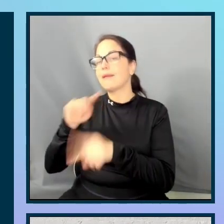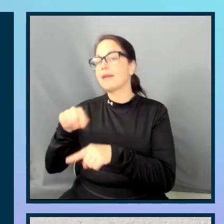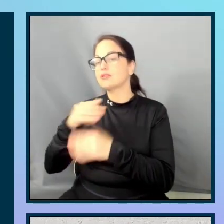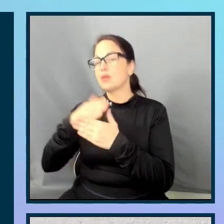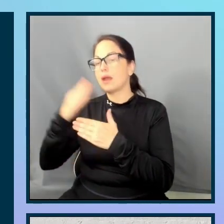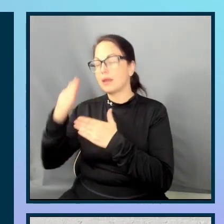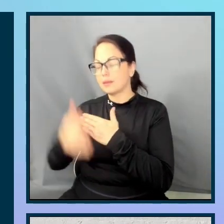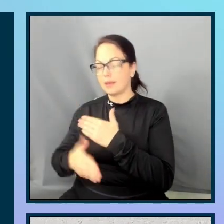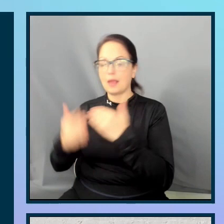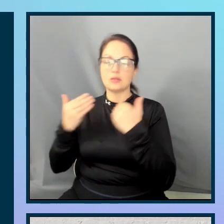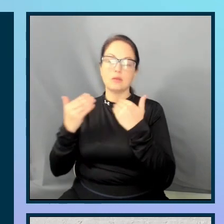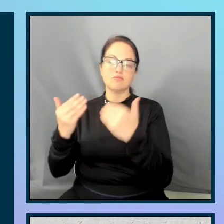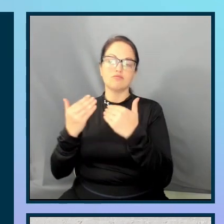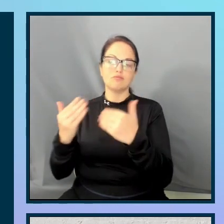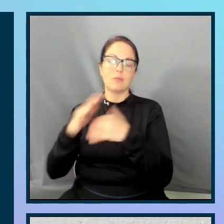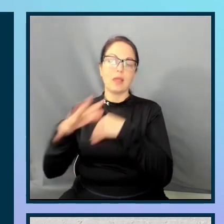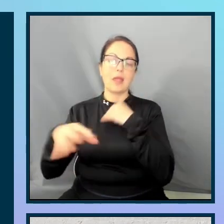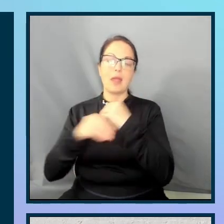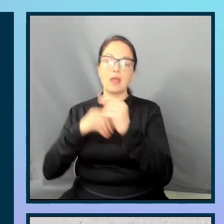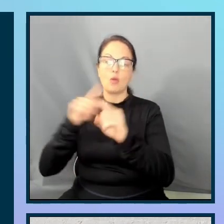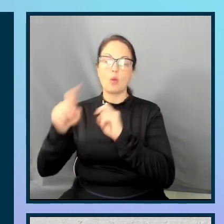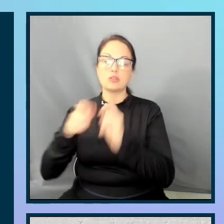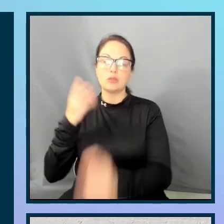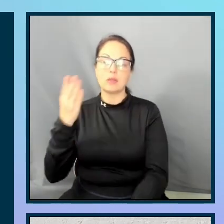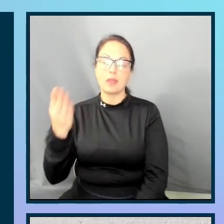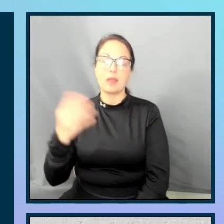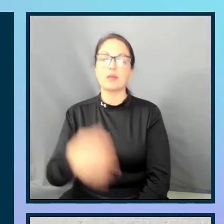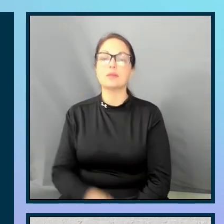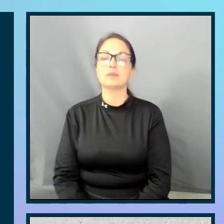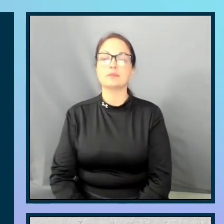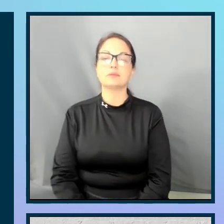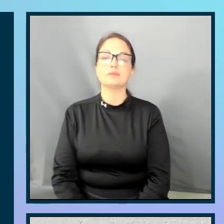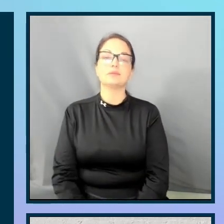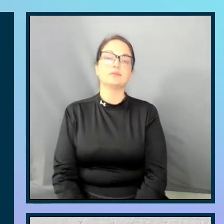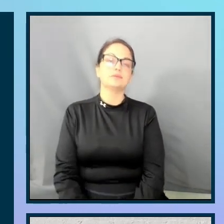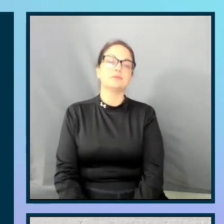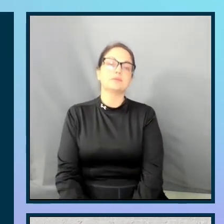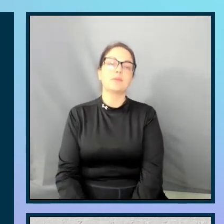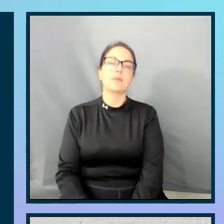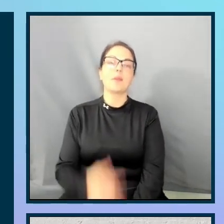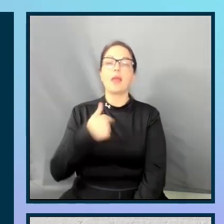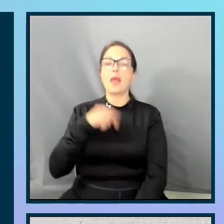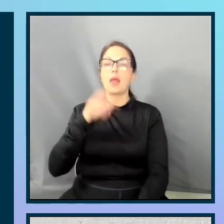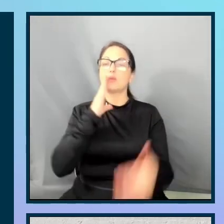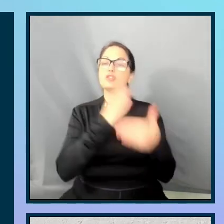feel free to put your questions in there. In this talk, I am going to share how anyone can become